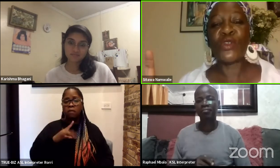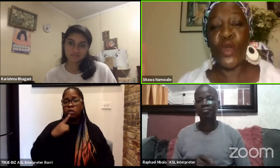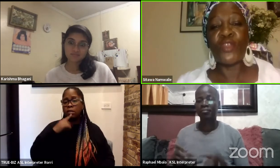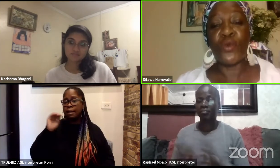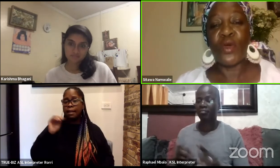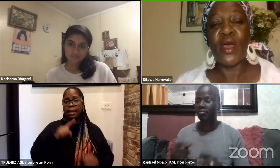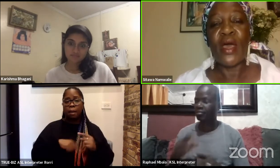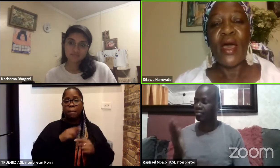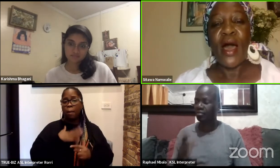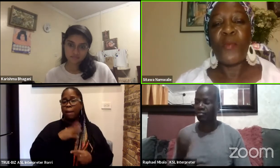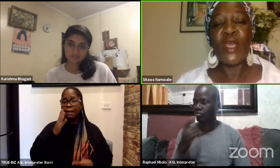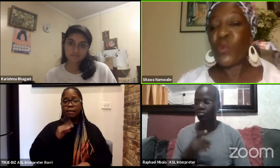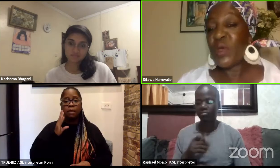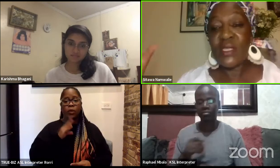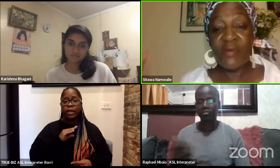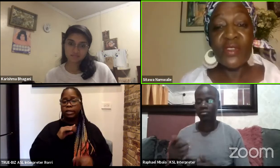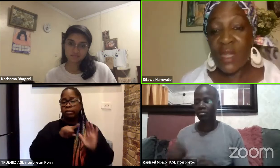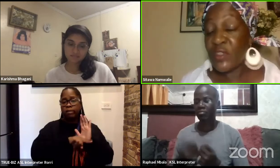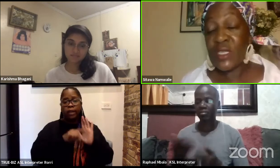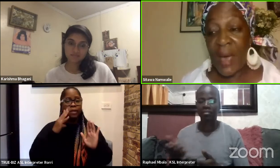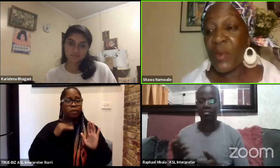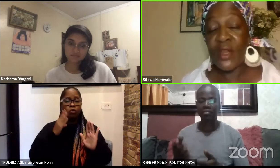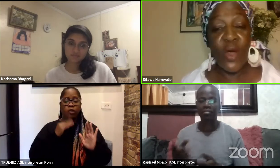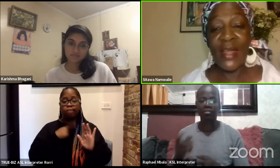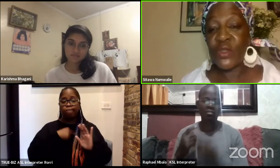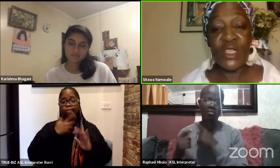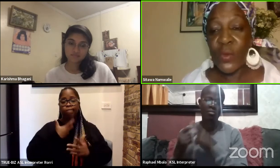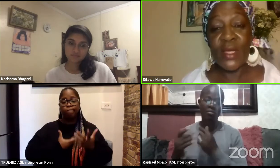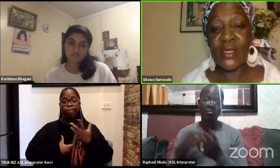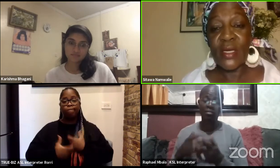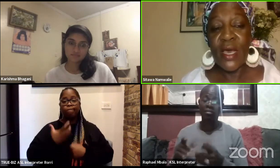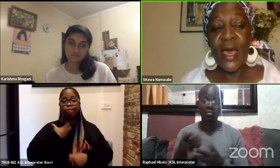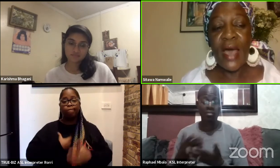I was going through. Stuff just happened and you had to deal with it,